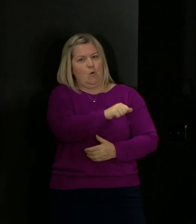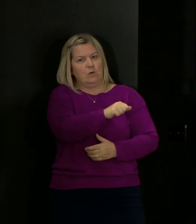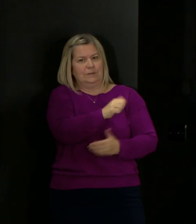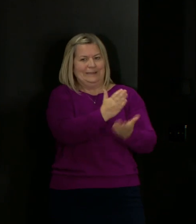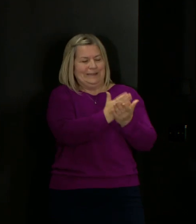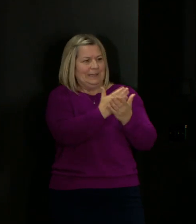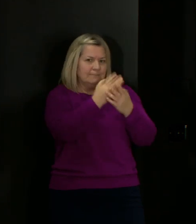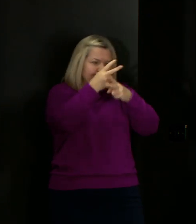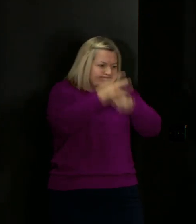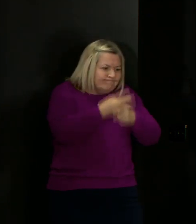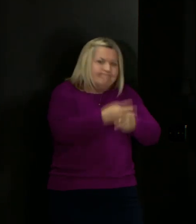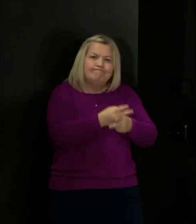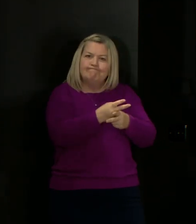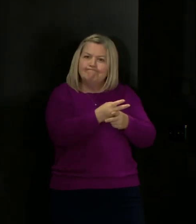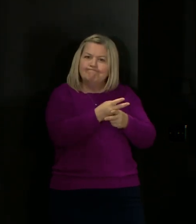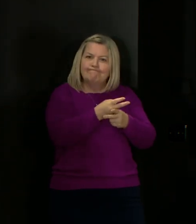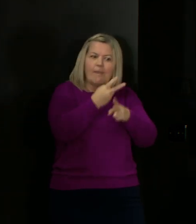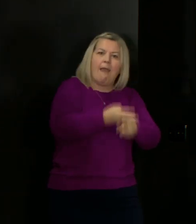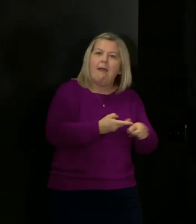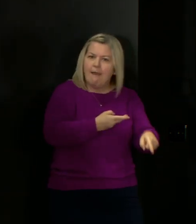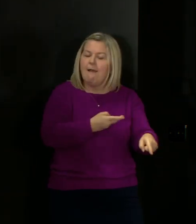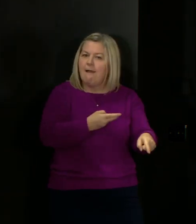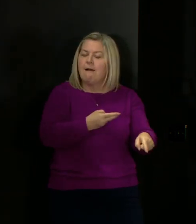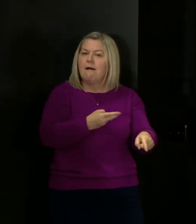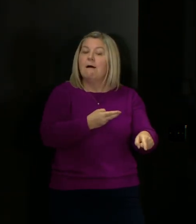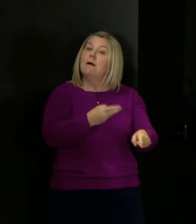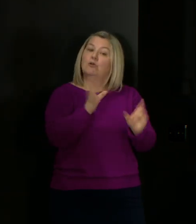management. There's a group of people who are much higher risk of becoming